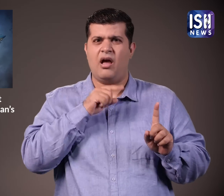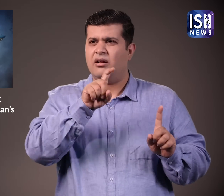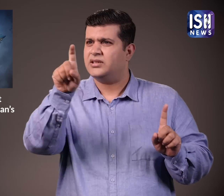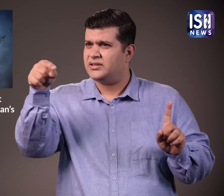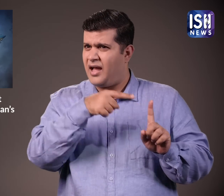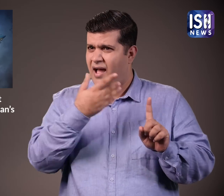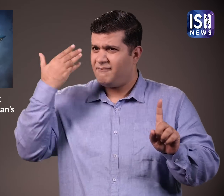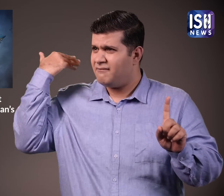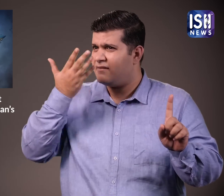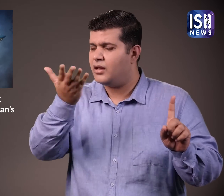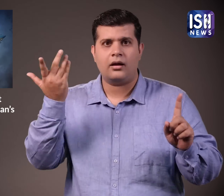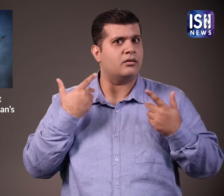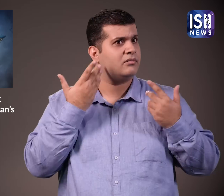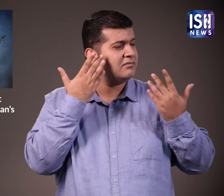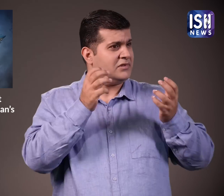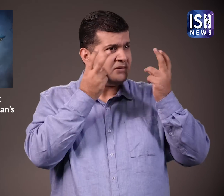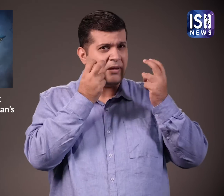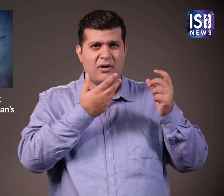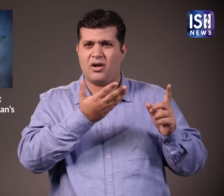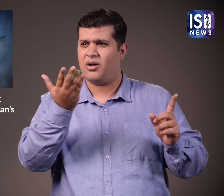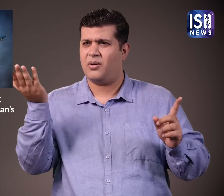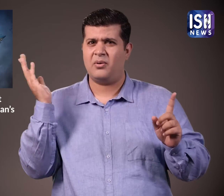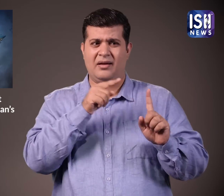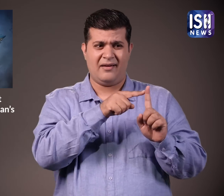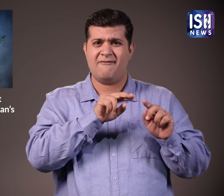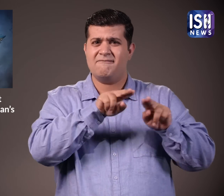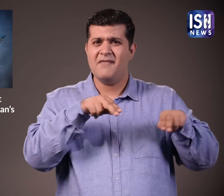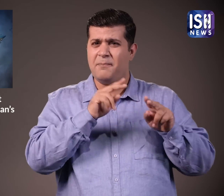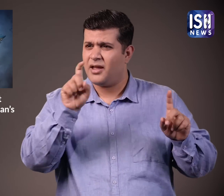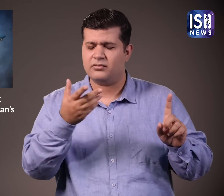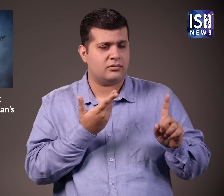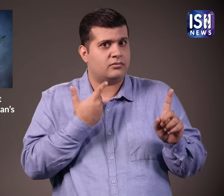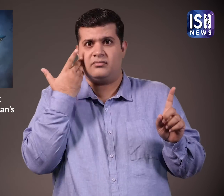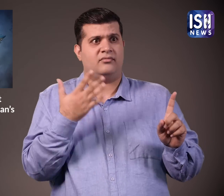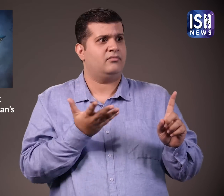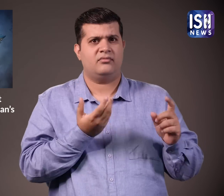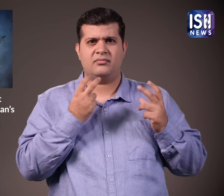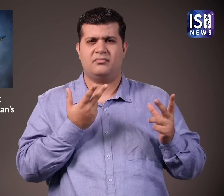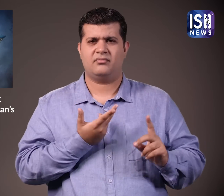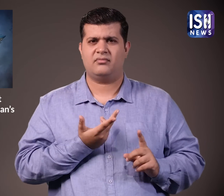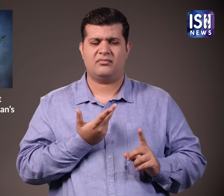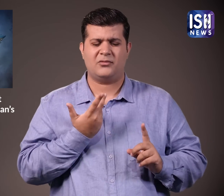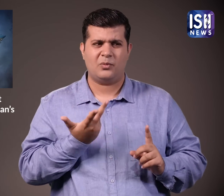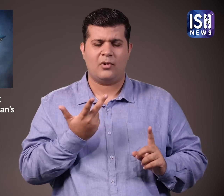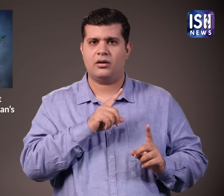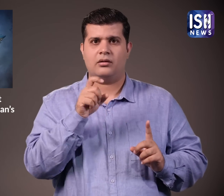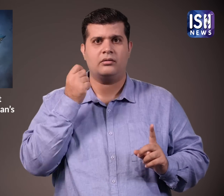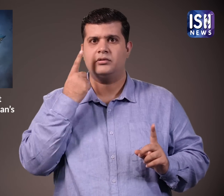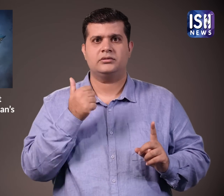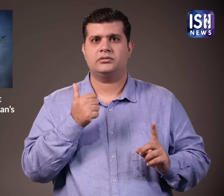The police asked the deceased’s friends but none had any inkling about his sexual orientation or cross-dressing. Surprising!